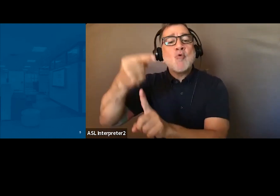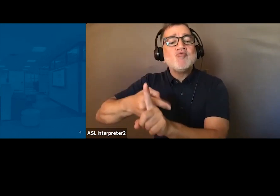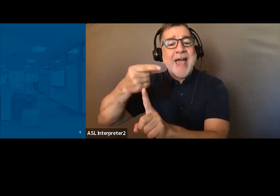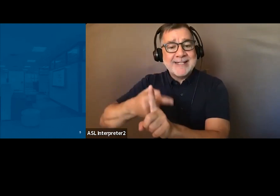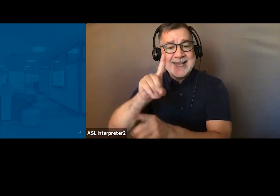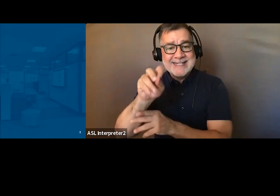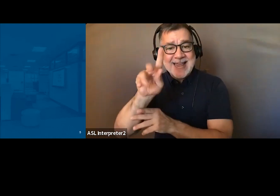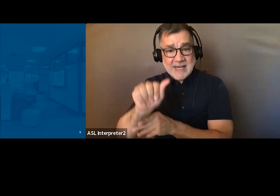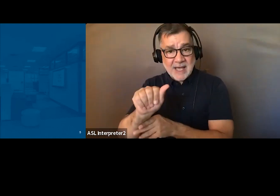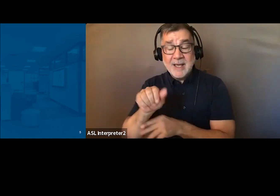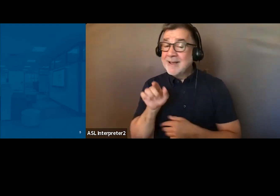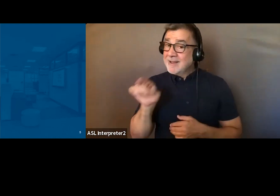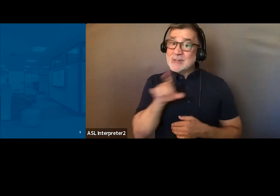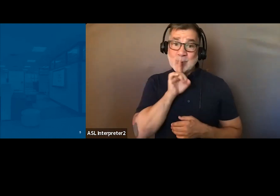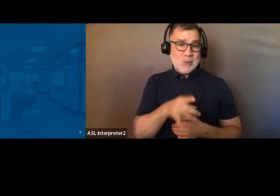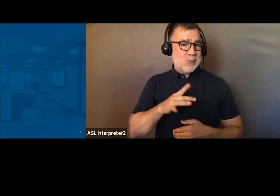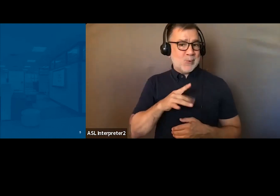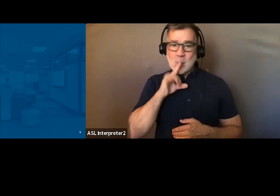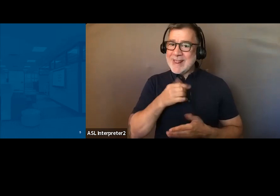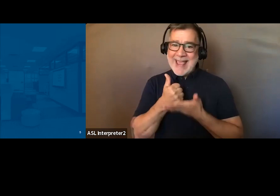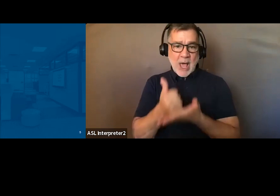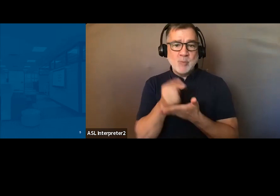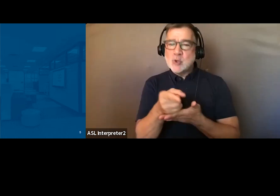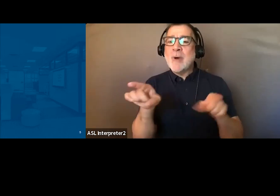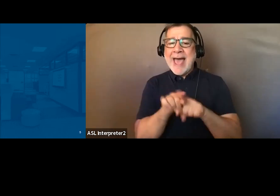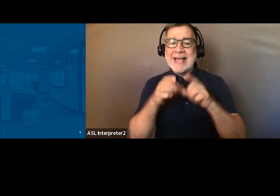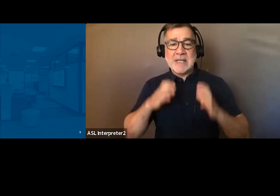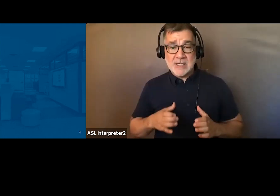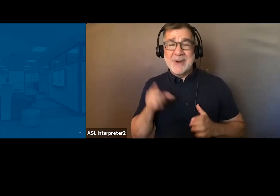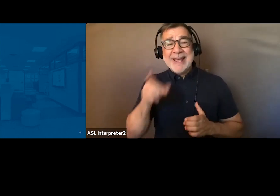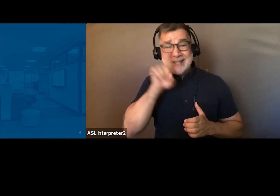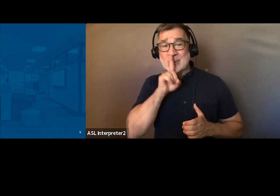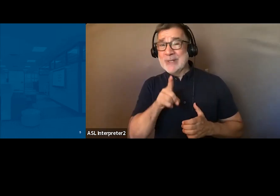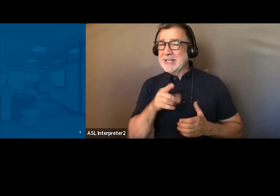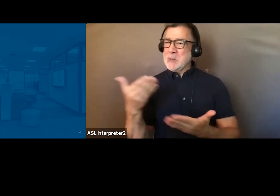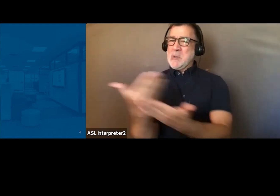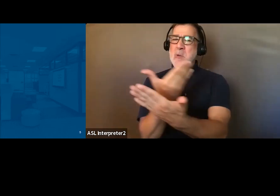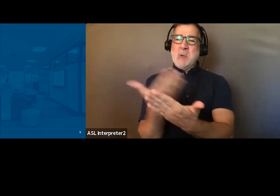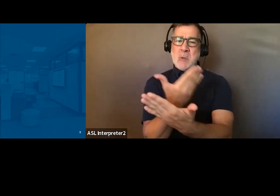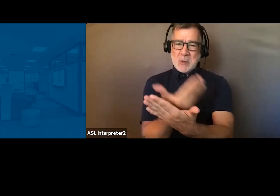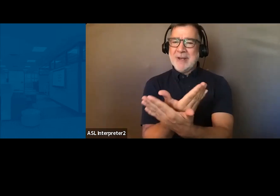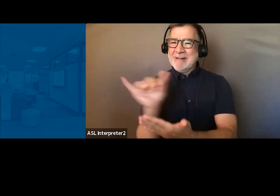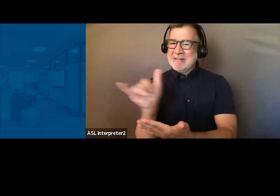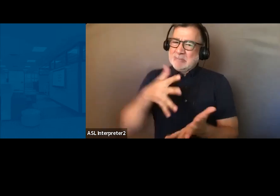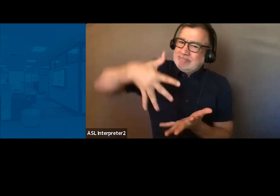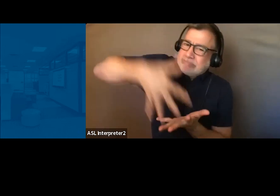We're trying to move into the 21st century here with this product. We're really looking forward to it.